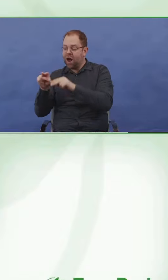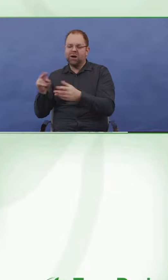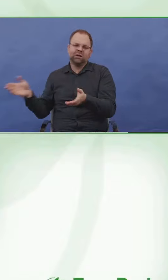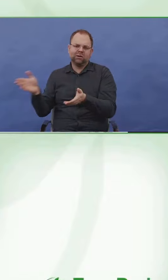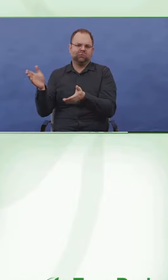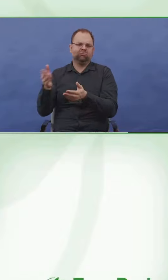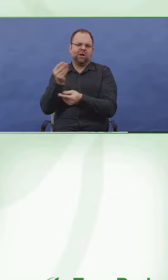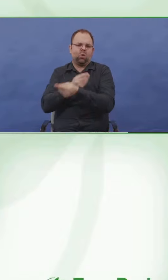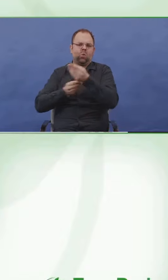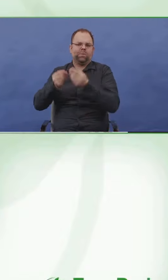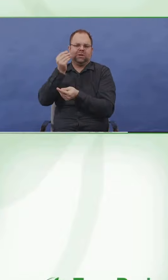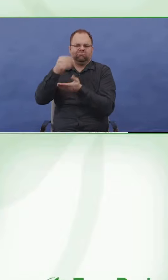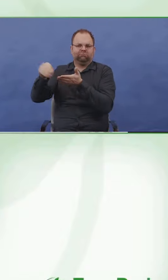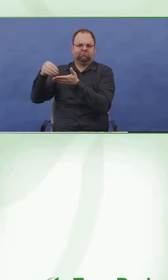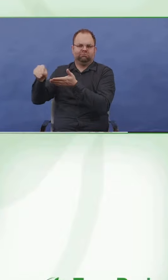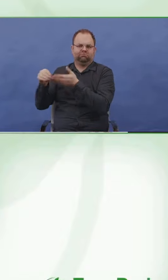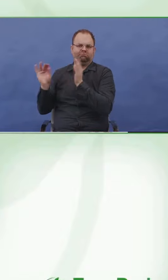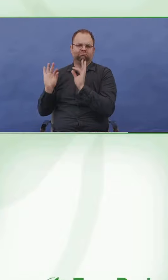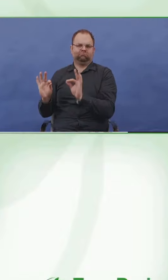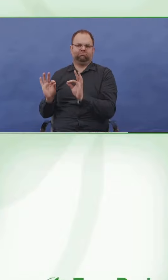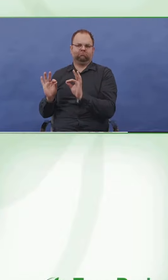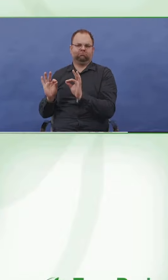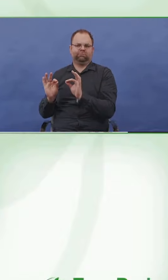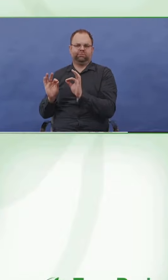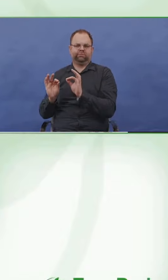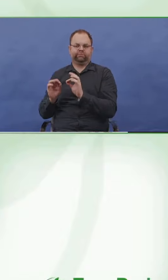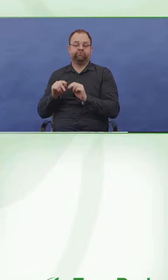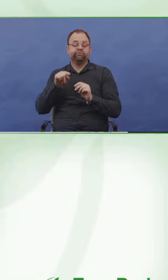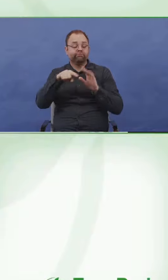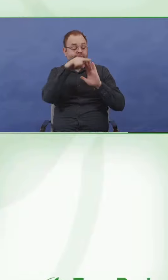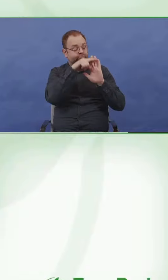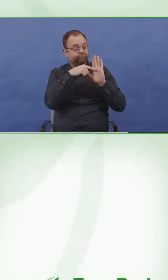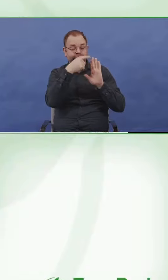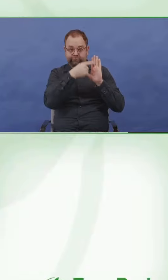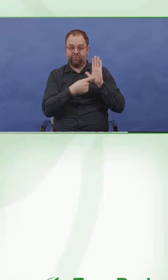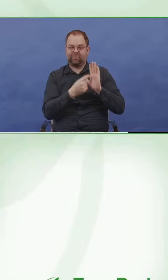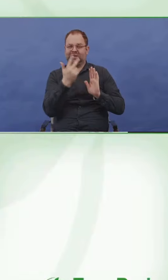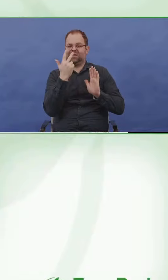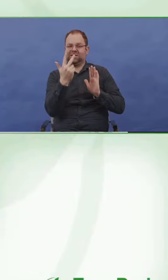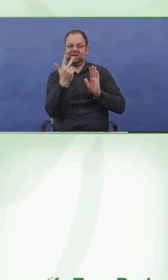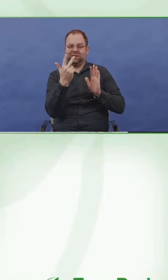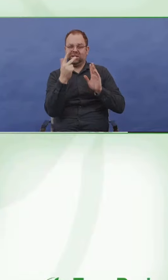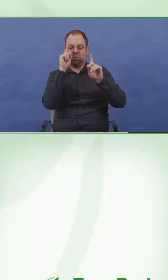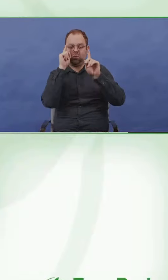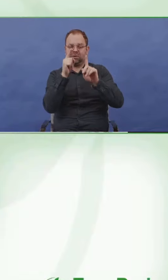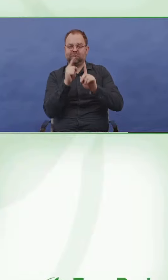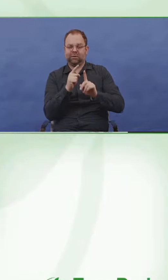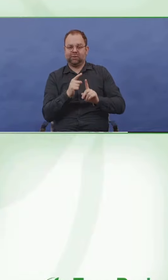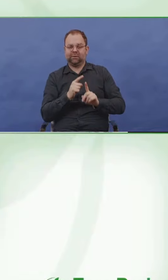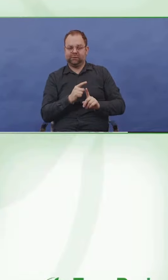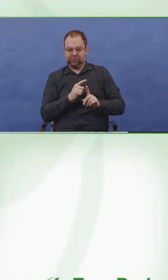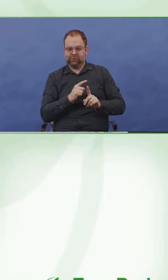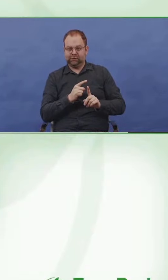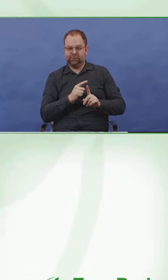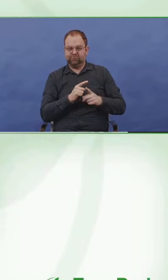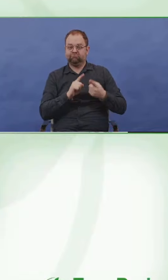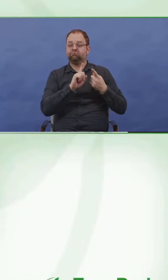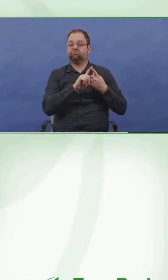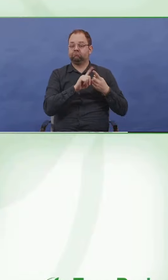through the provision of services. This conceptual framework and the accelerated discussion care have